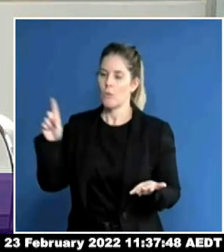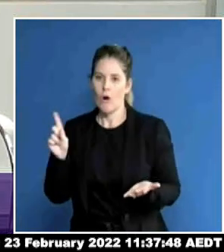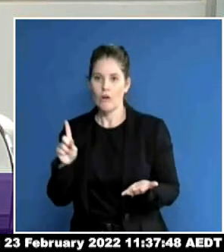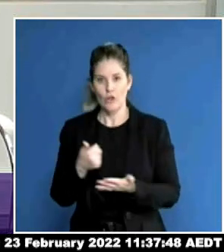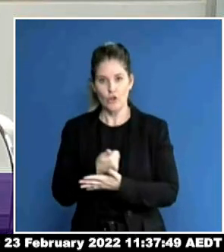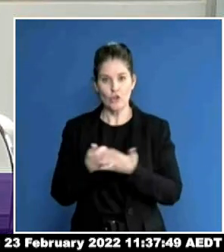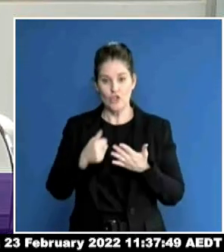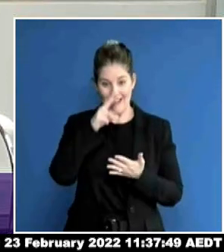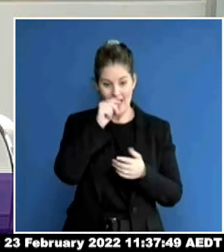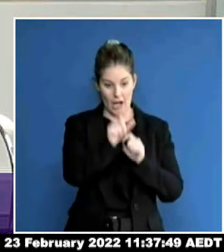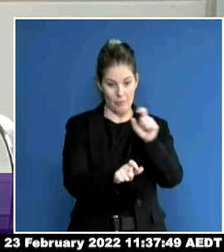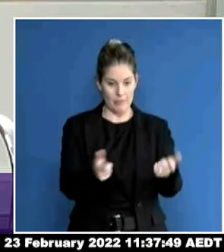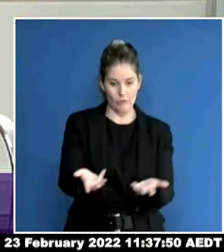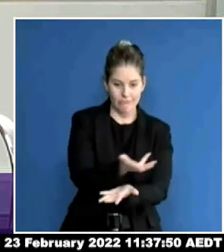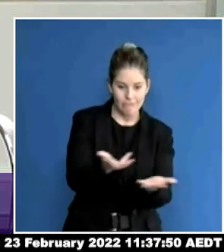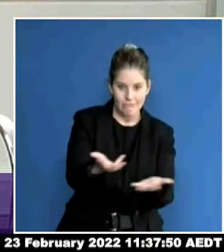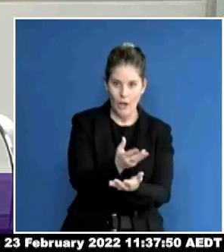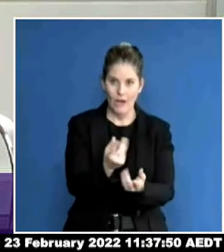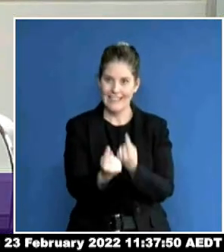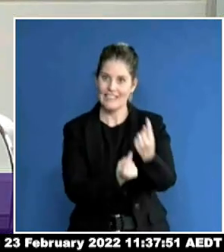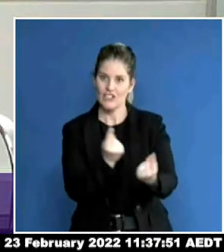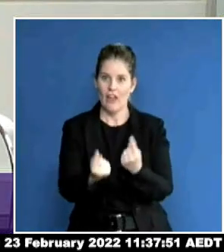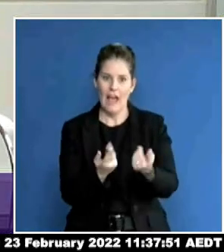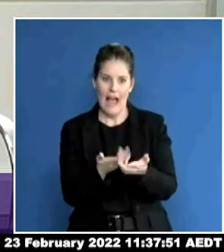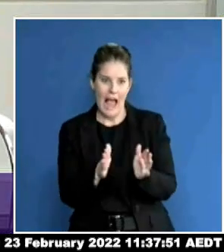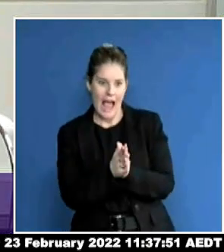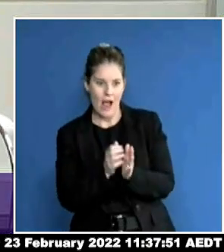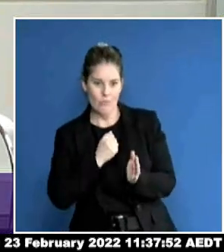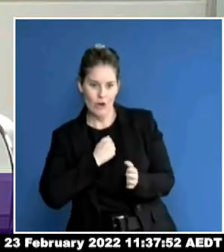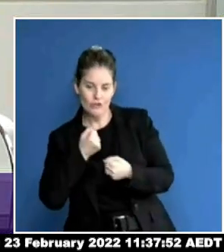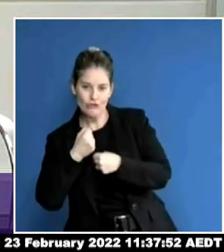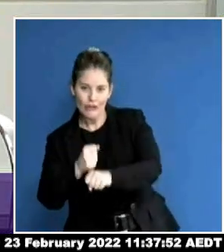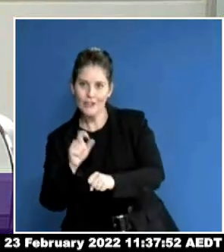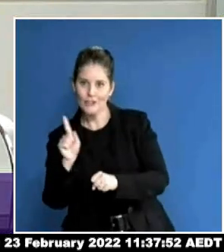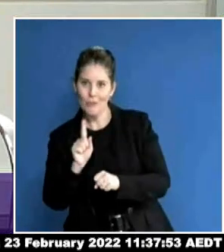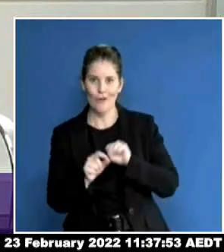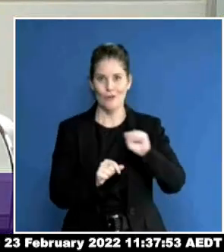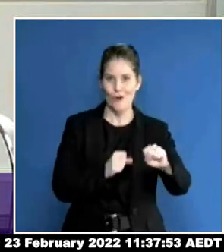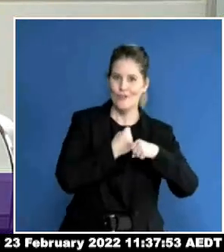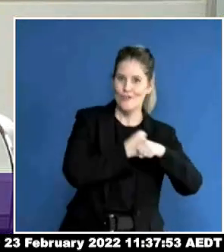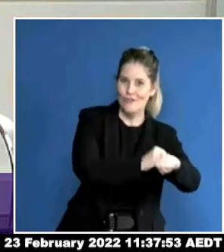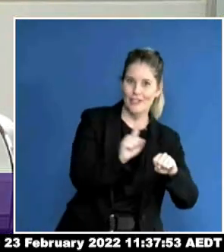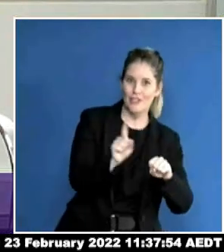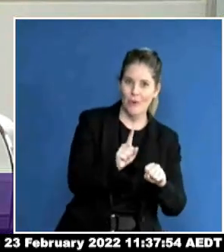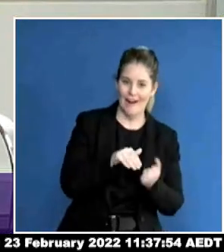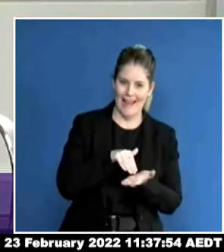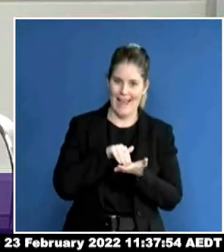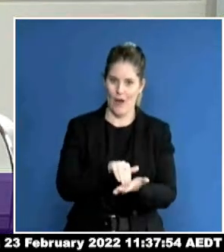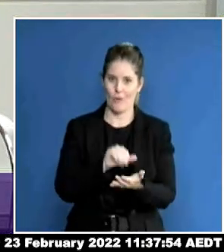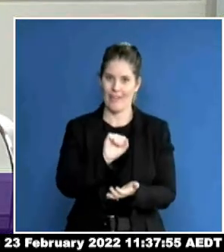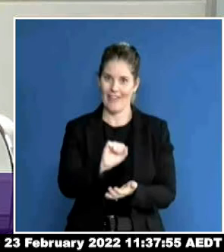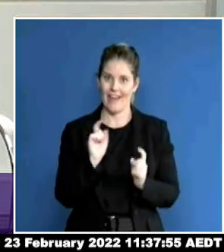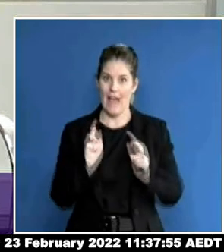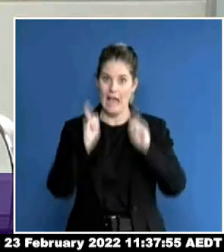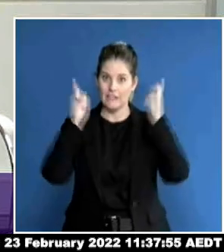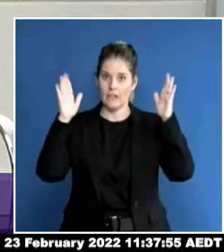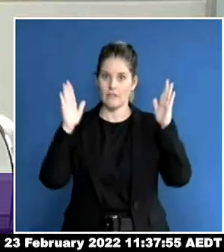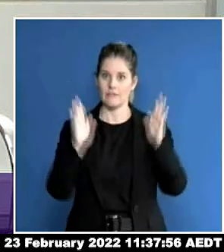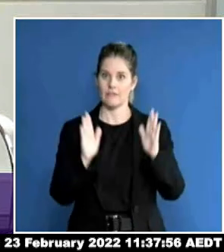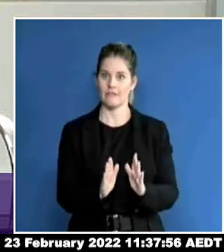reduces the anxiety and is actually beneficial, rather than the boss or the workplace then just using that as a tool for discrimination or to just not employ them in